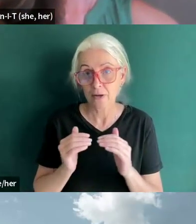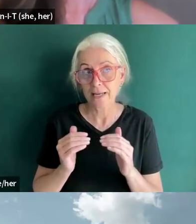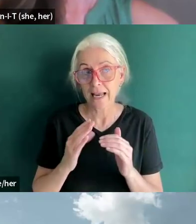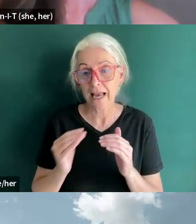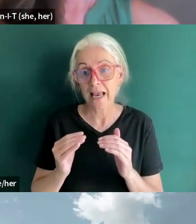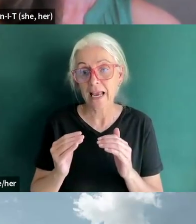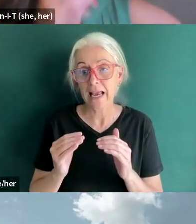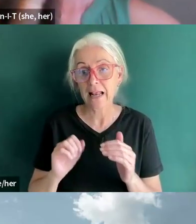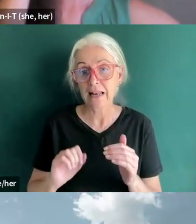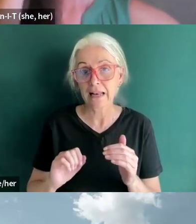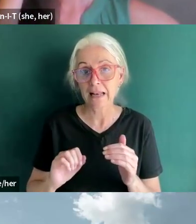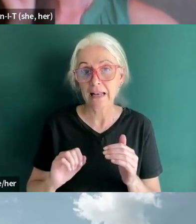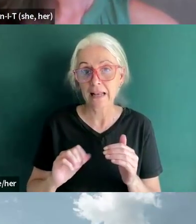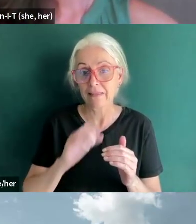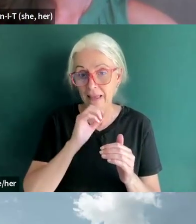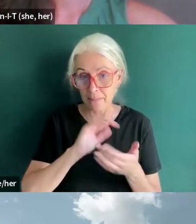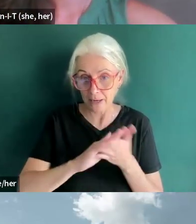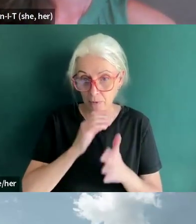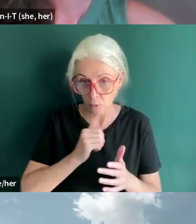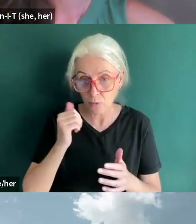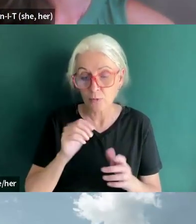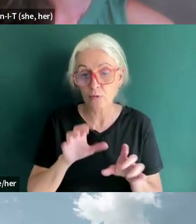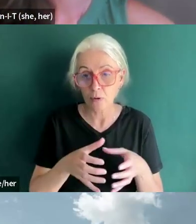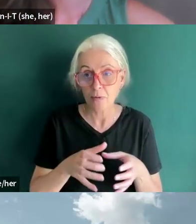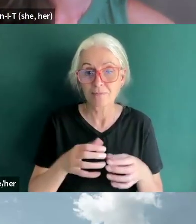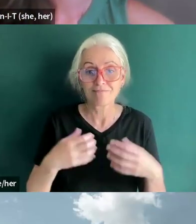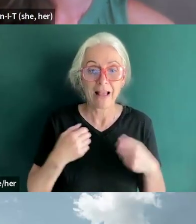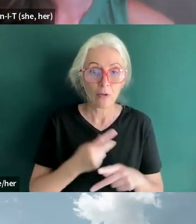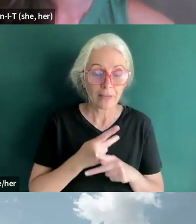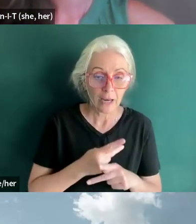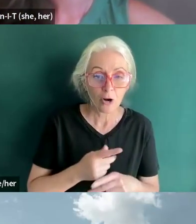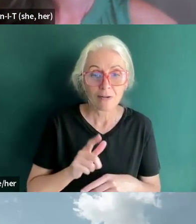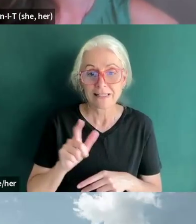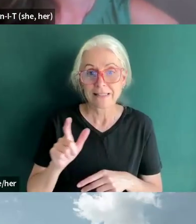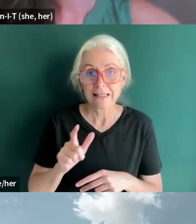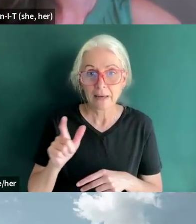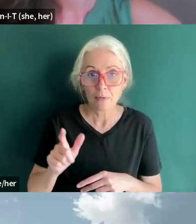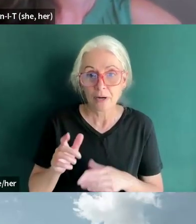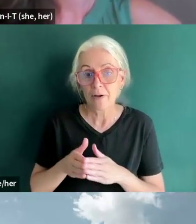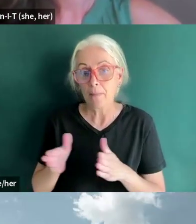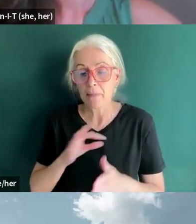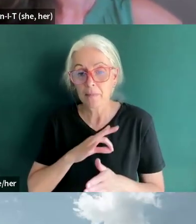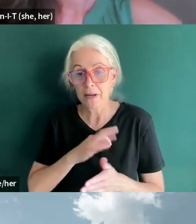aging population, healthcare, libraries, and public benefits enrollment. These are ranging